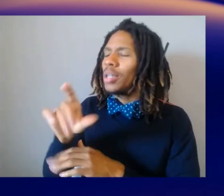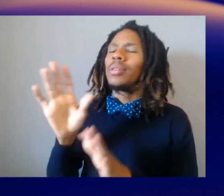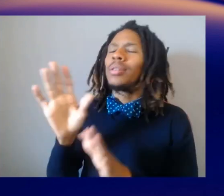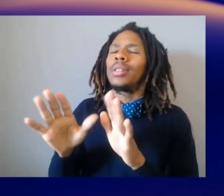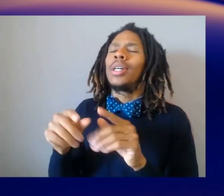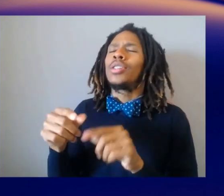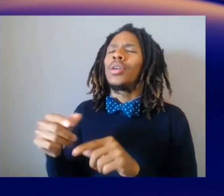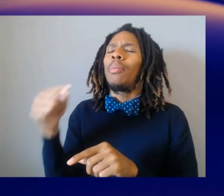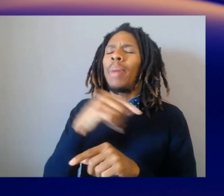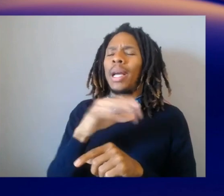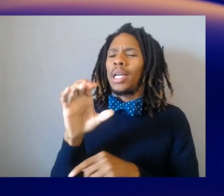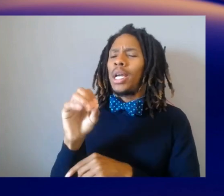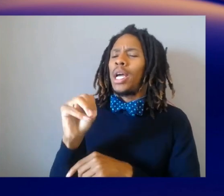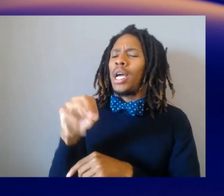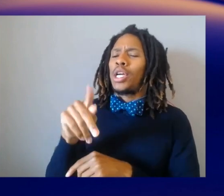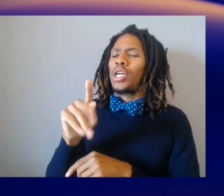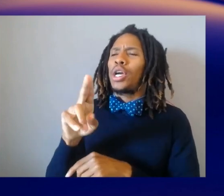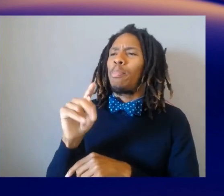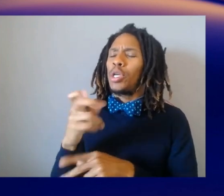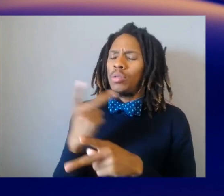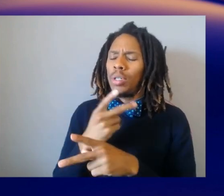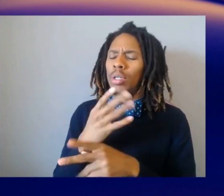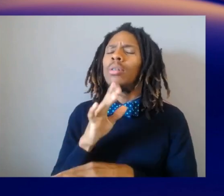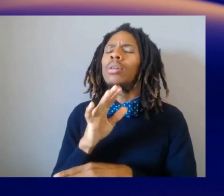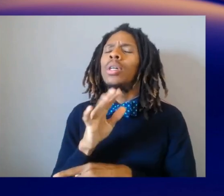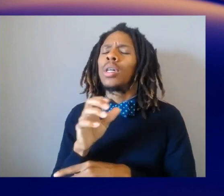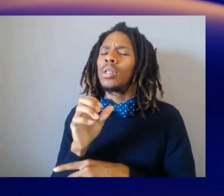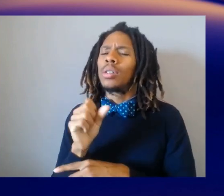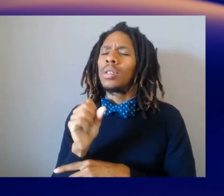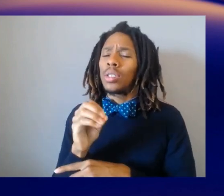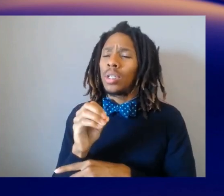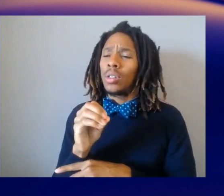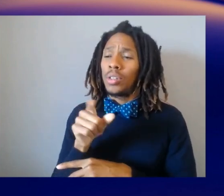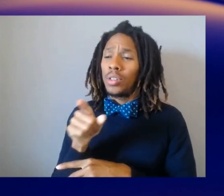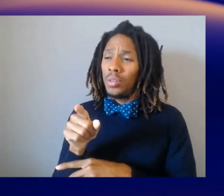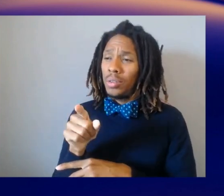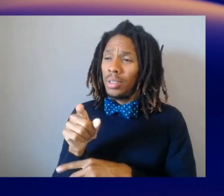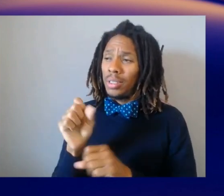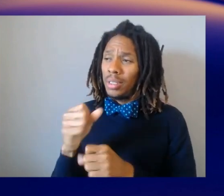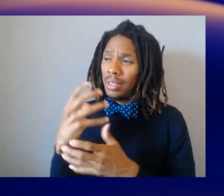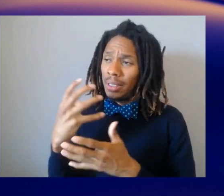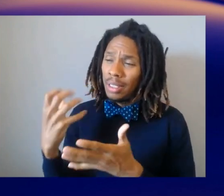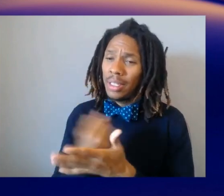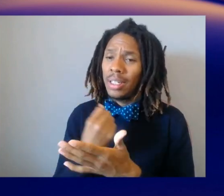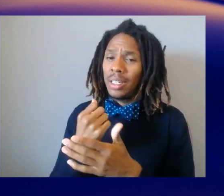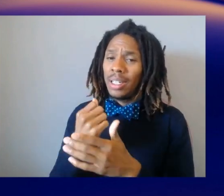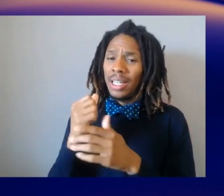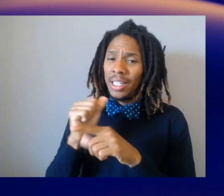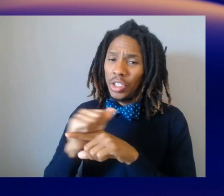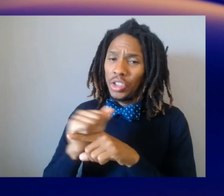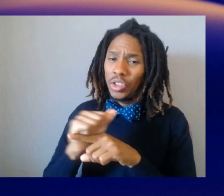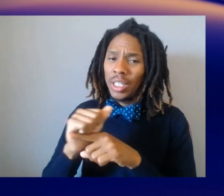were you able to take advantage of like the Trainium and Inferentia chipsets as well?